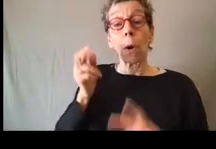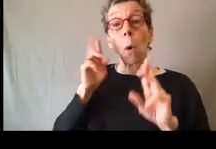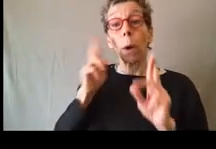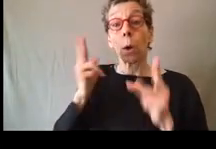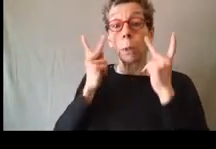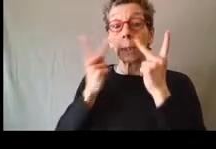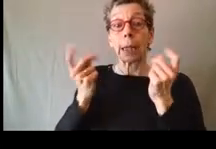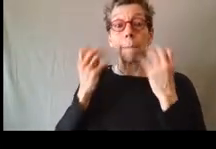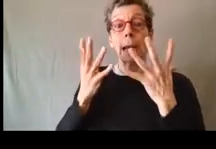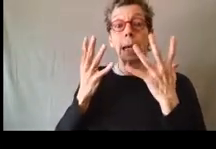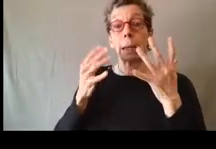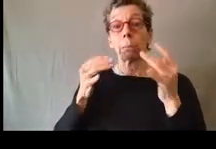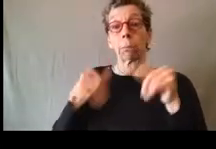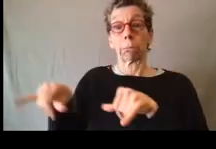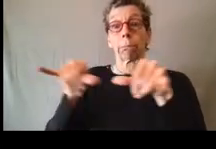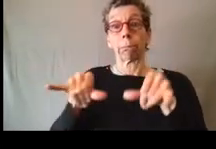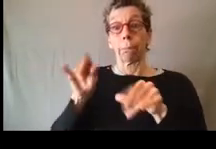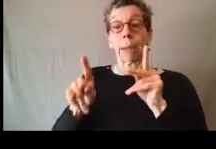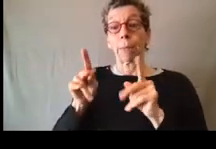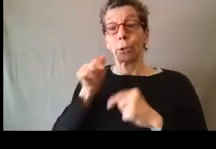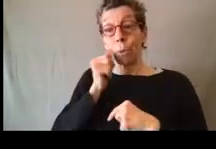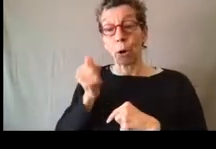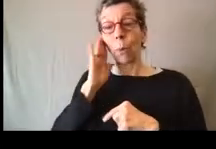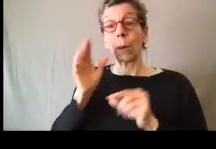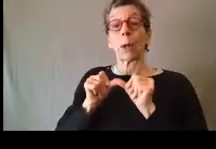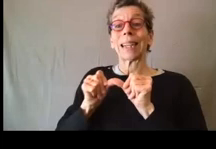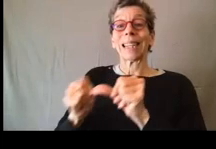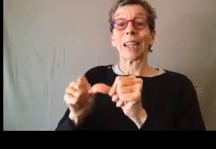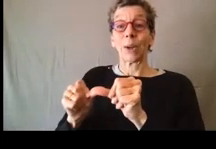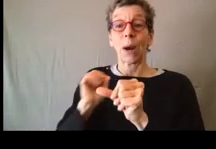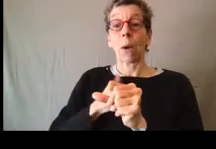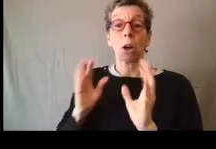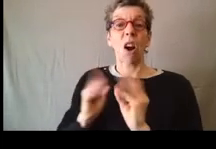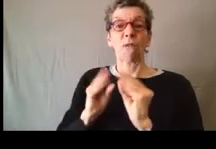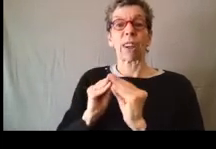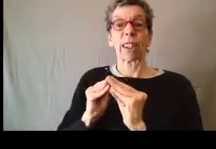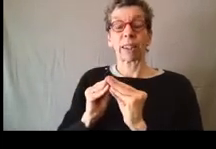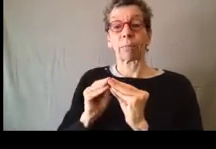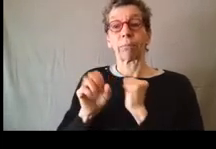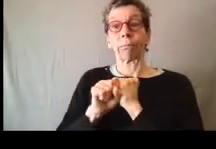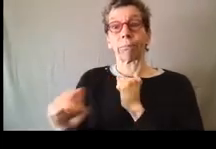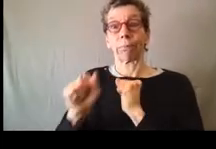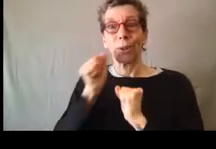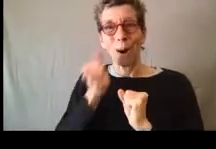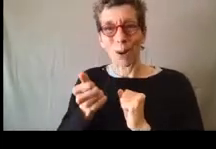continue day 2 of the ADA State of the Science Virtual Conference. Once again we will have